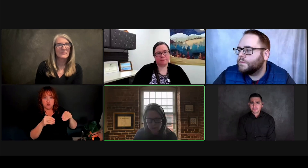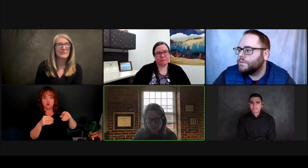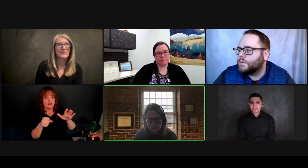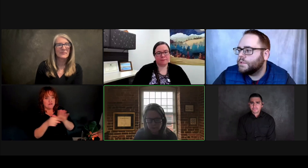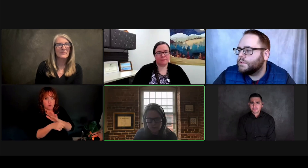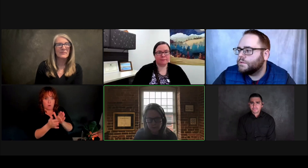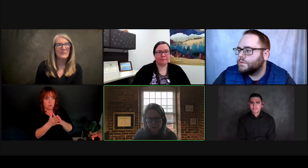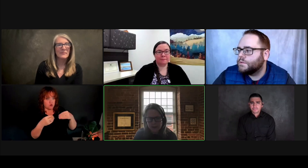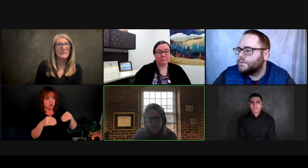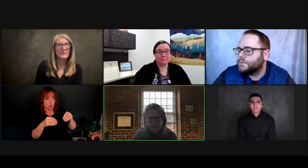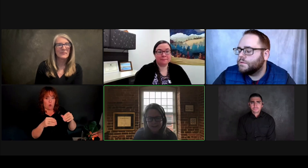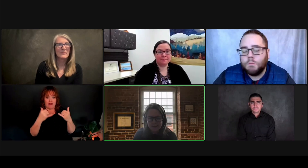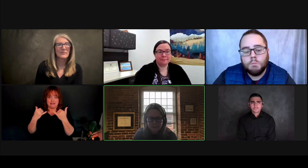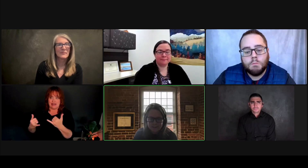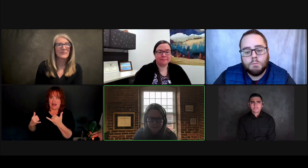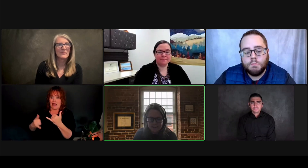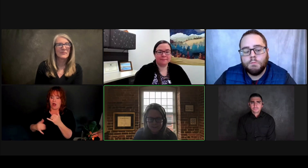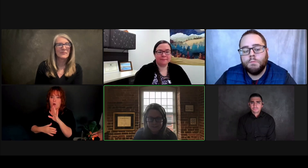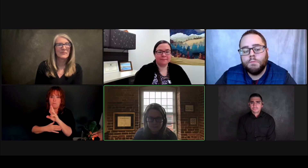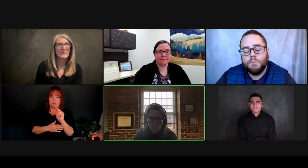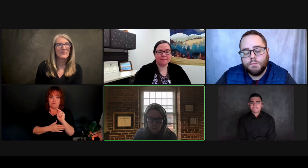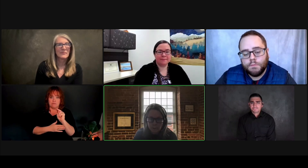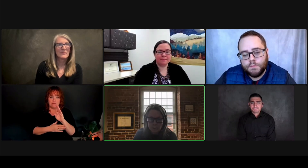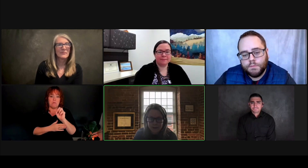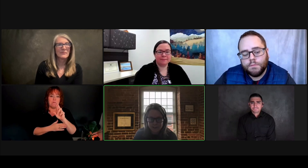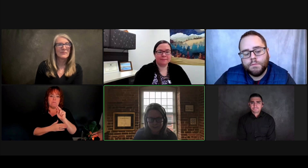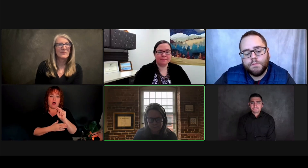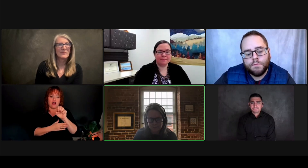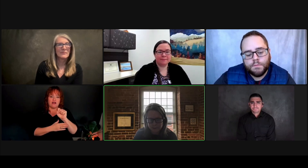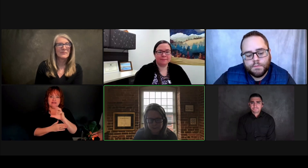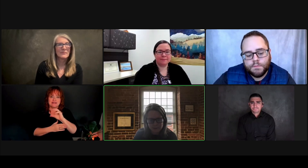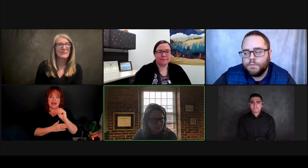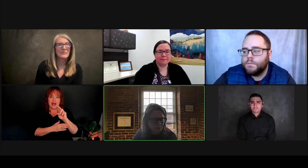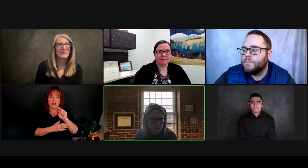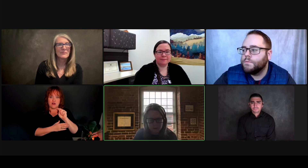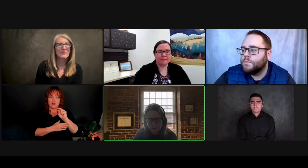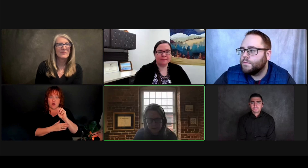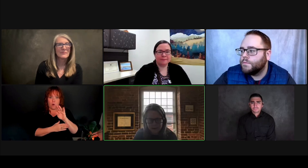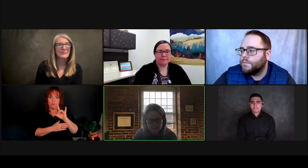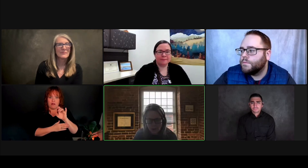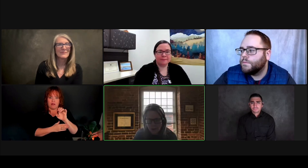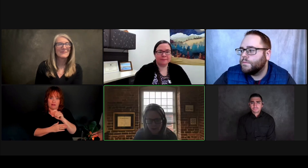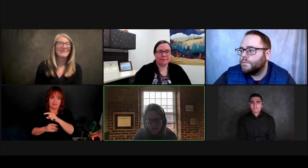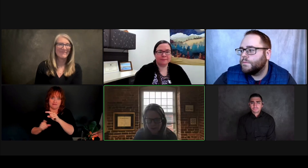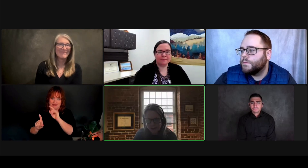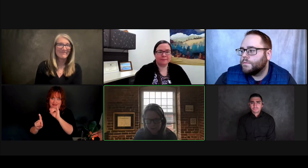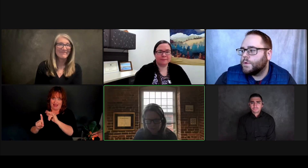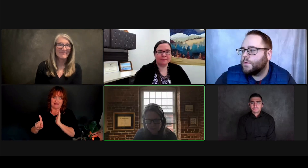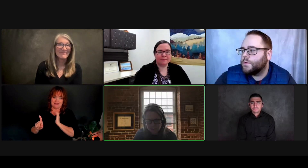So it's a corporation. Bookstore's no longer a small on-campus bookstore.